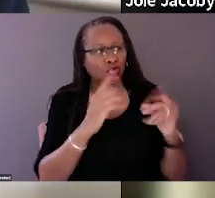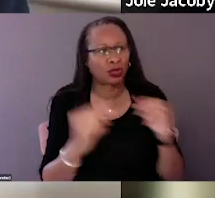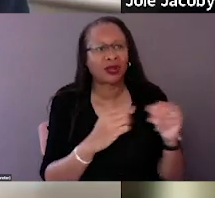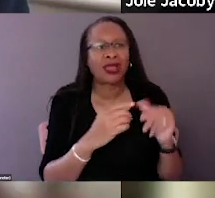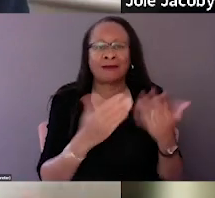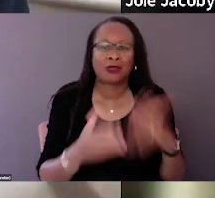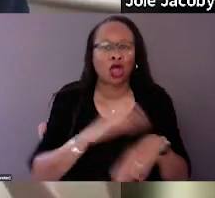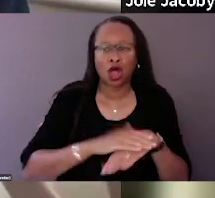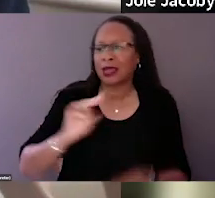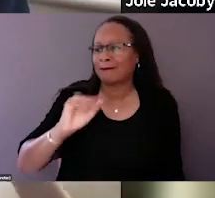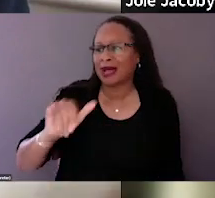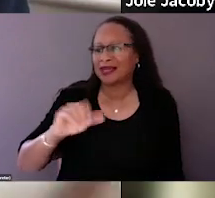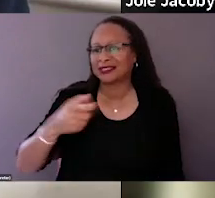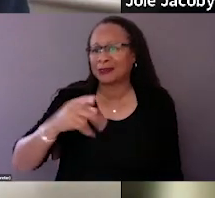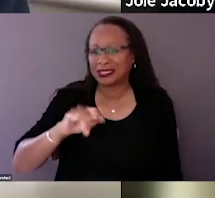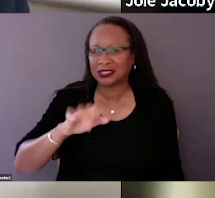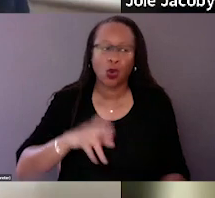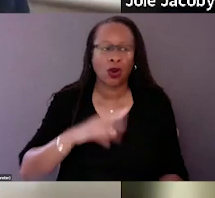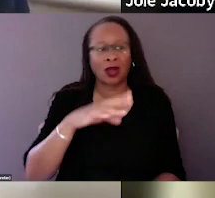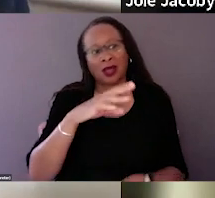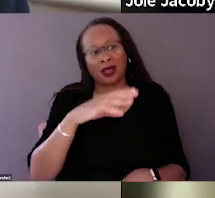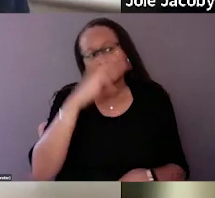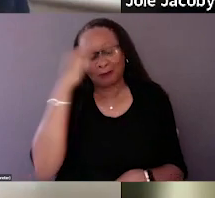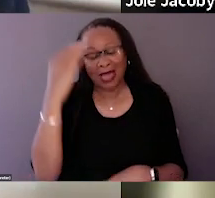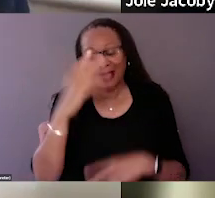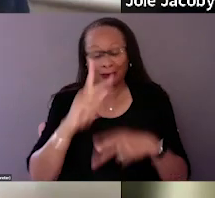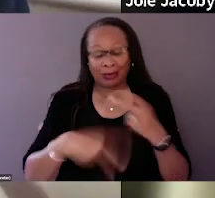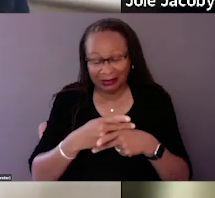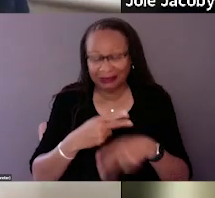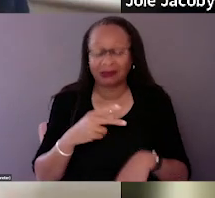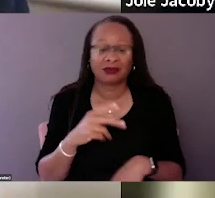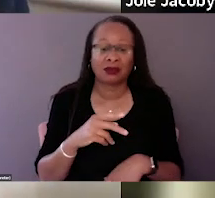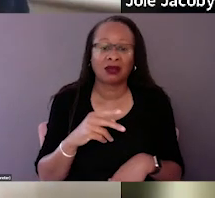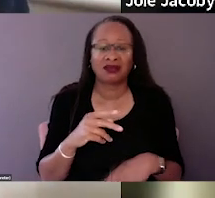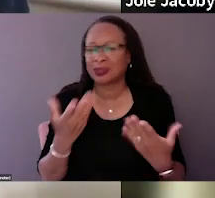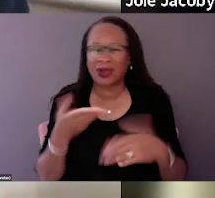It would've been somewhere, post in the 2010s if Twitter had never come around, for sure,